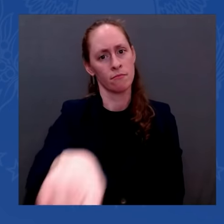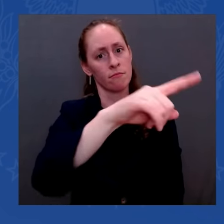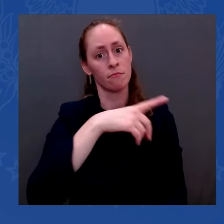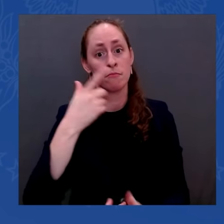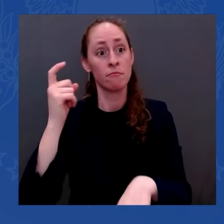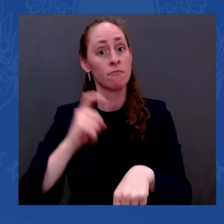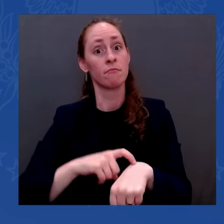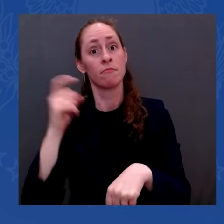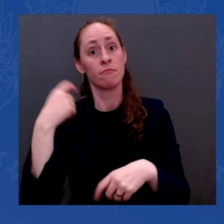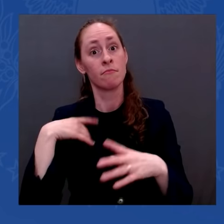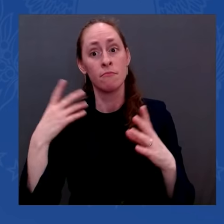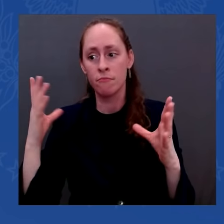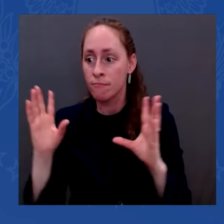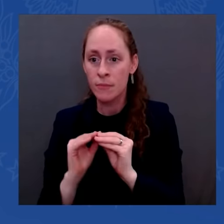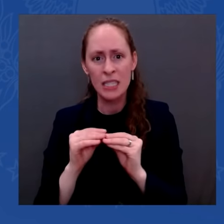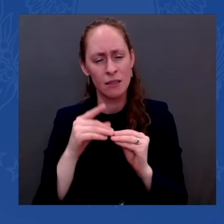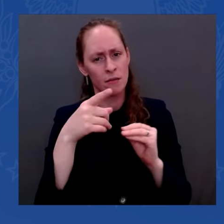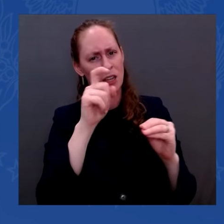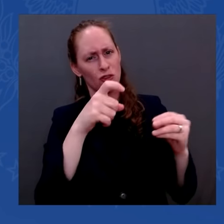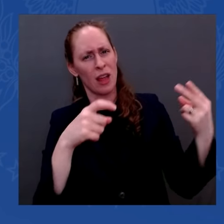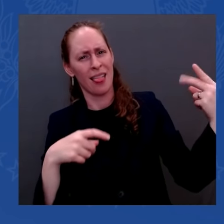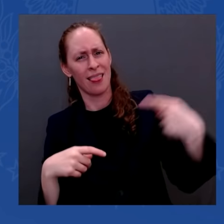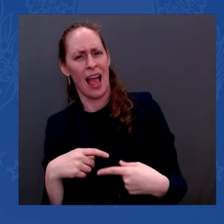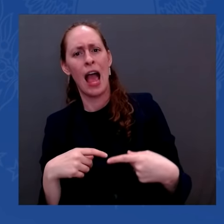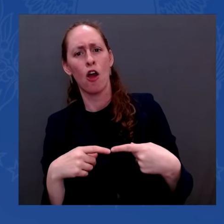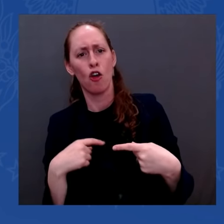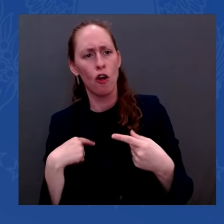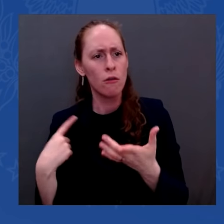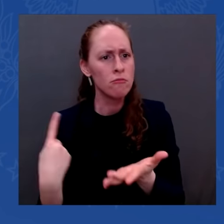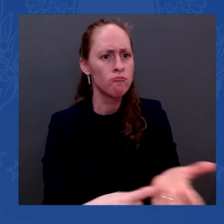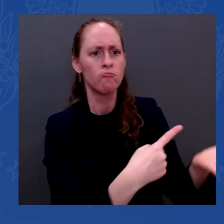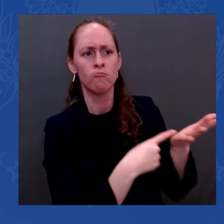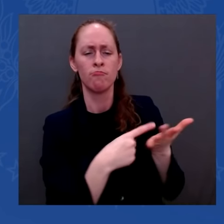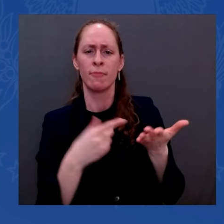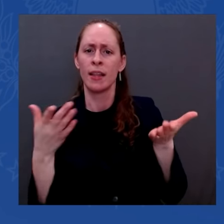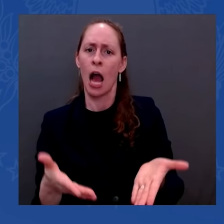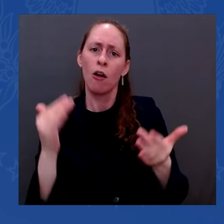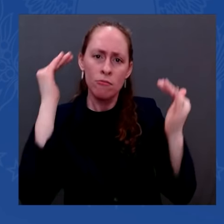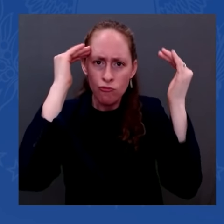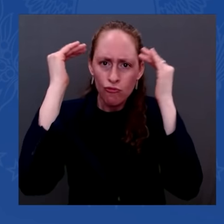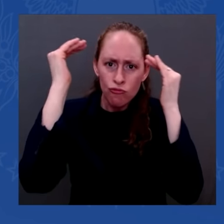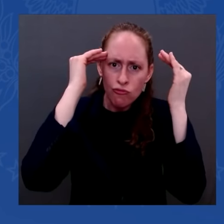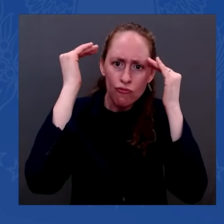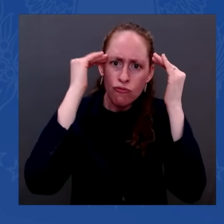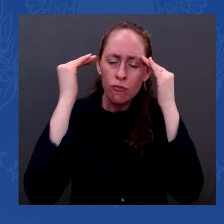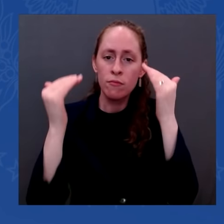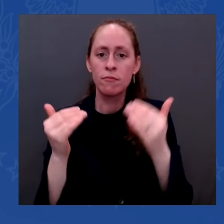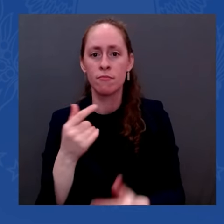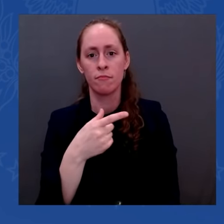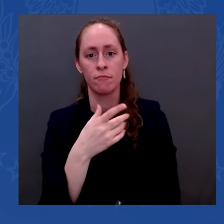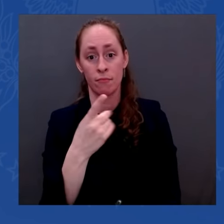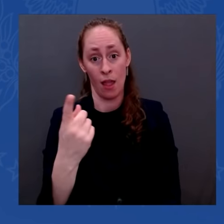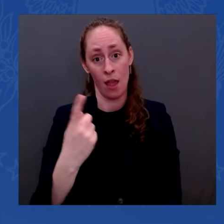And if you ask me and you ask my colleagues on the ground -- all of them -- right? -- we should prioritize local hiring.